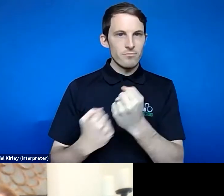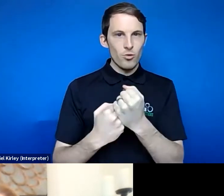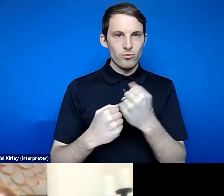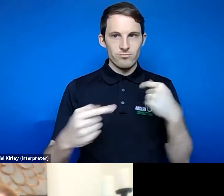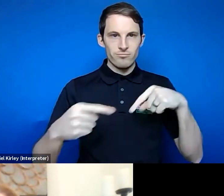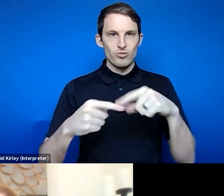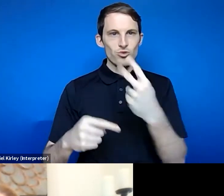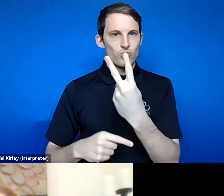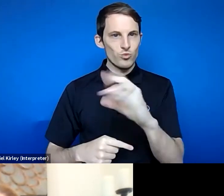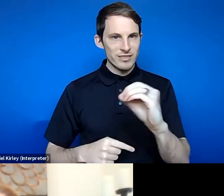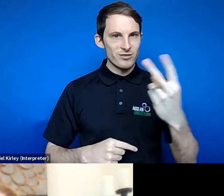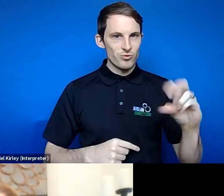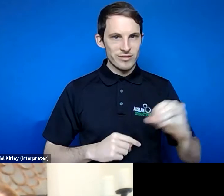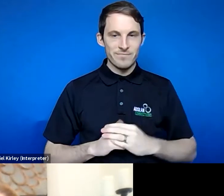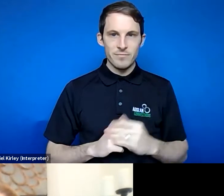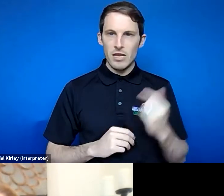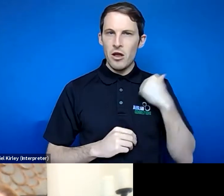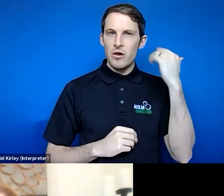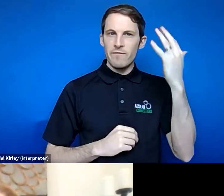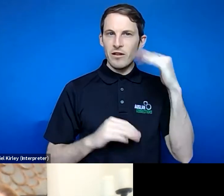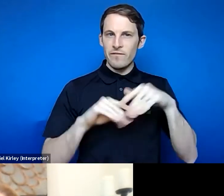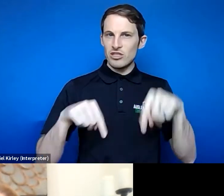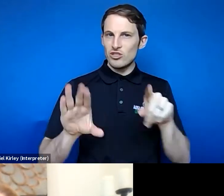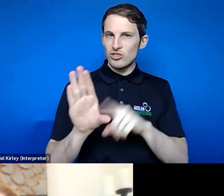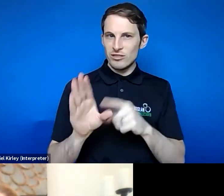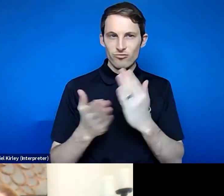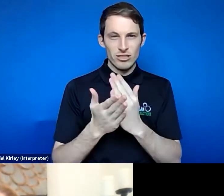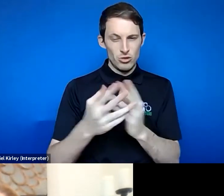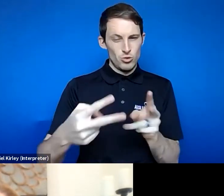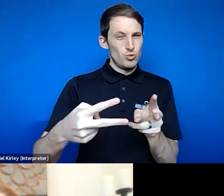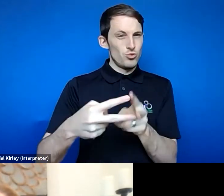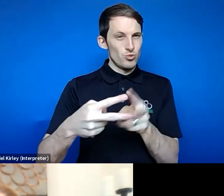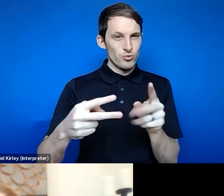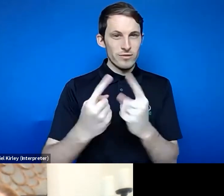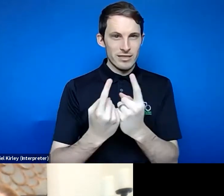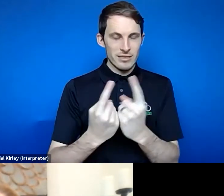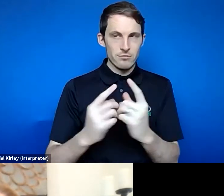When I reflect on this year, two aspects really stand out for me - first is the human impact